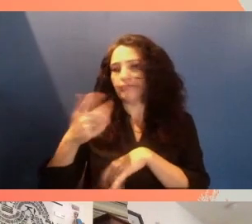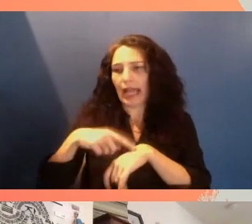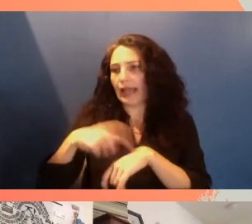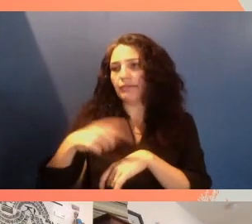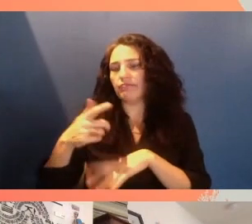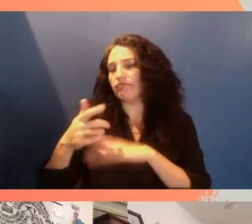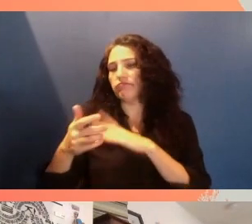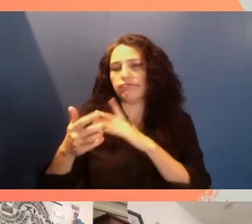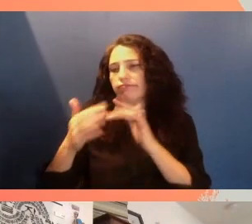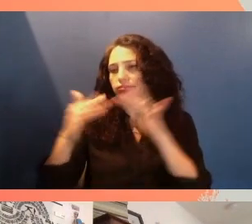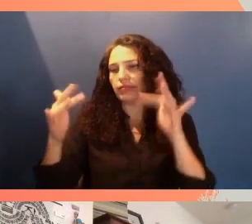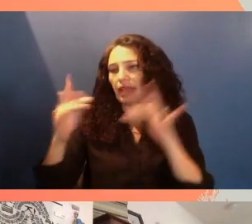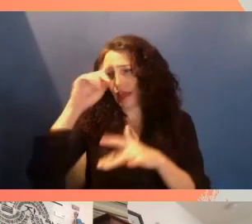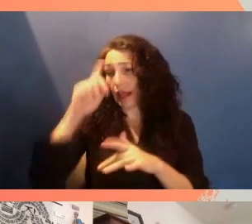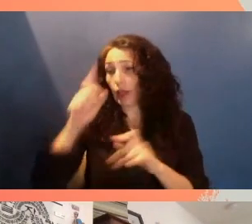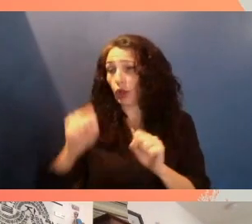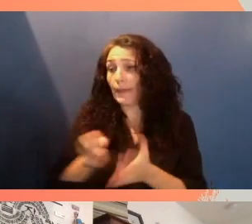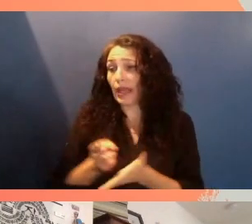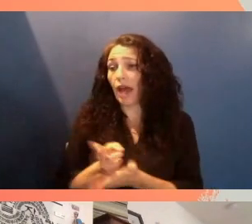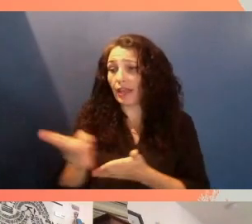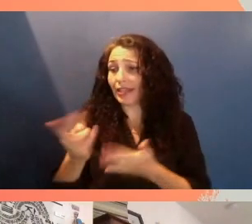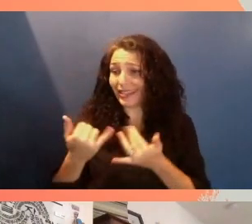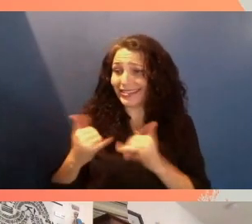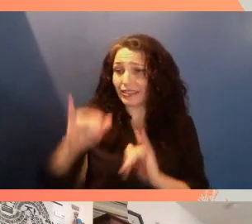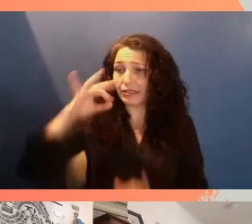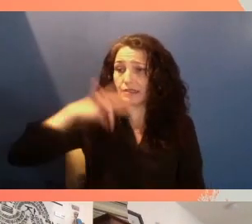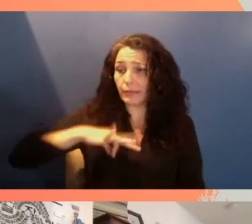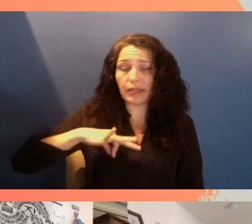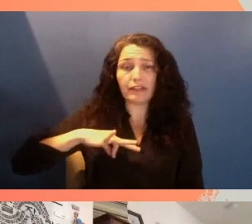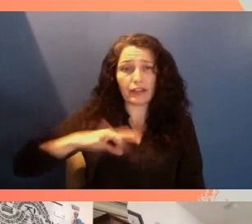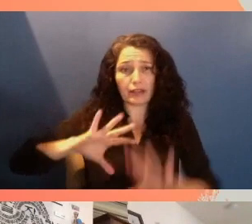and could still be useful to the larger cause.